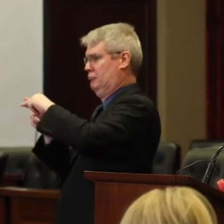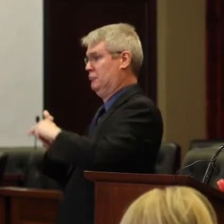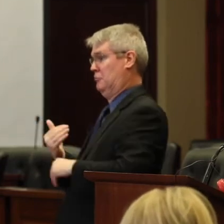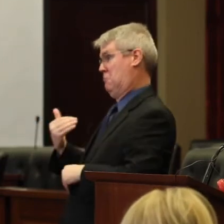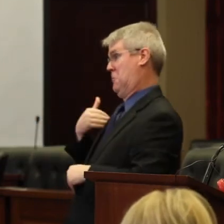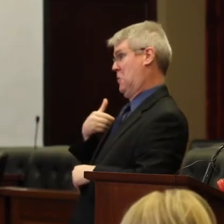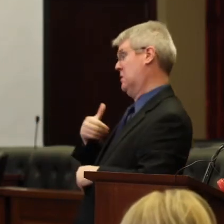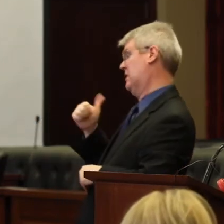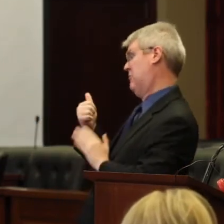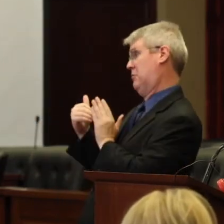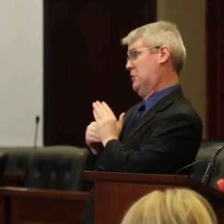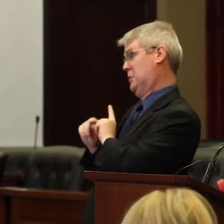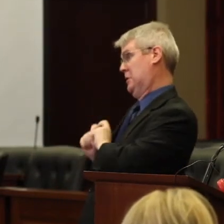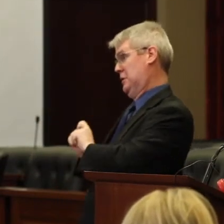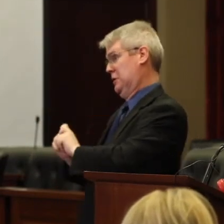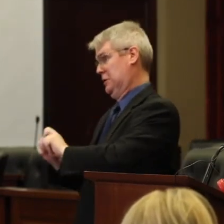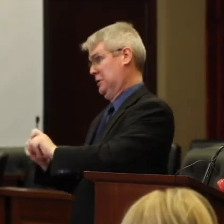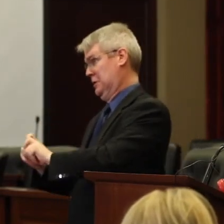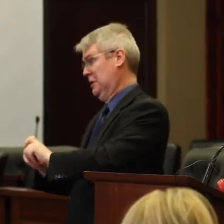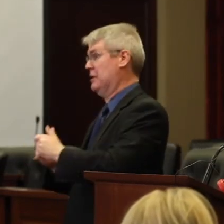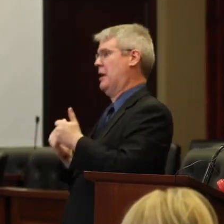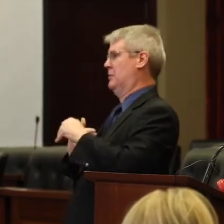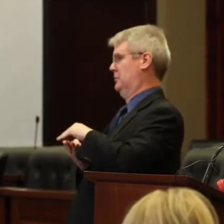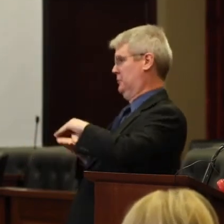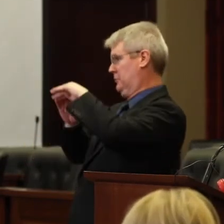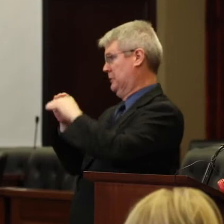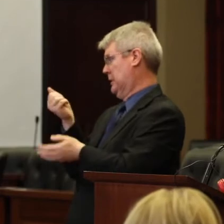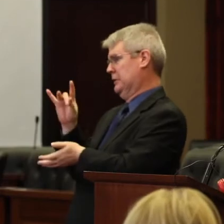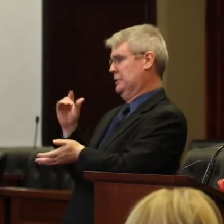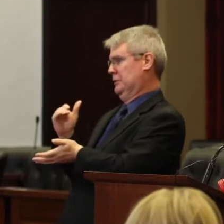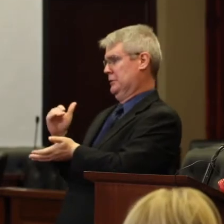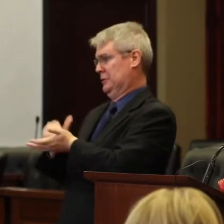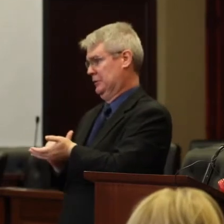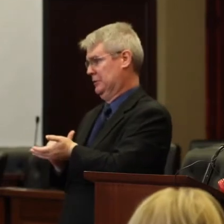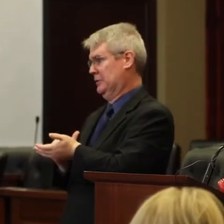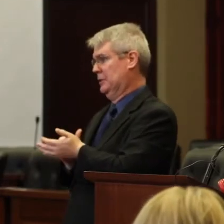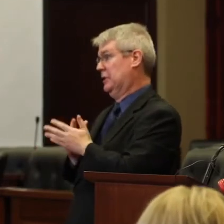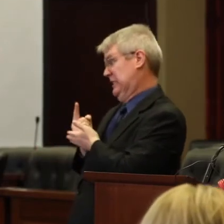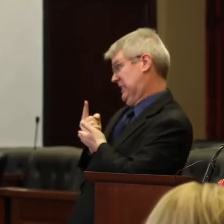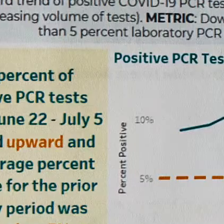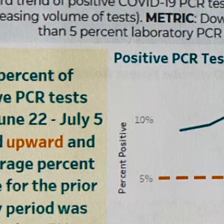the week prior to last, and over 15,000 reported for last week. So we are seeing an improvement in testing.